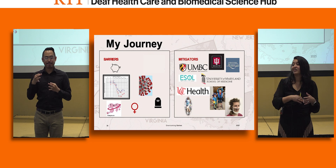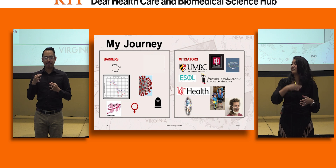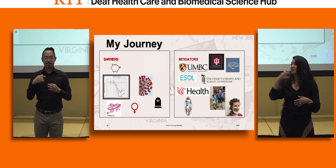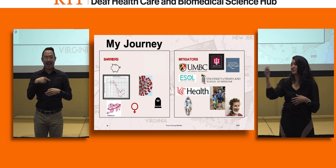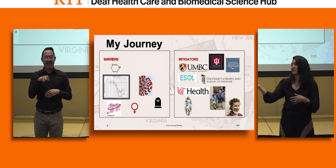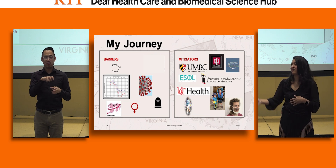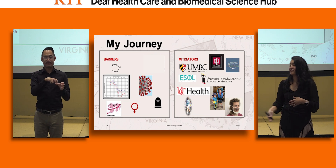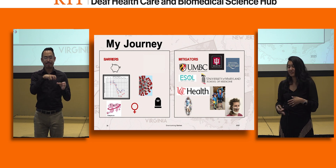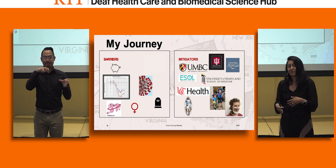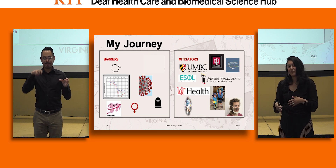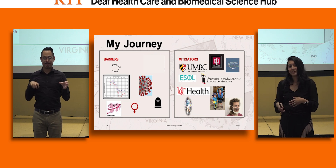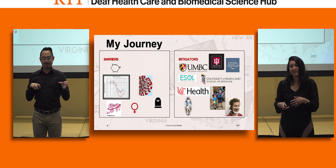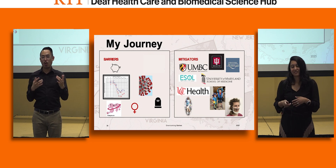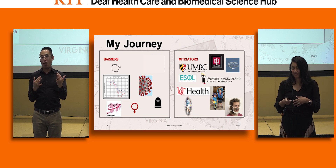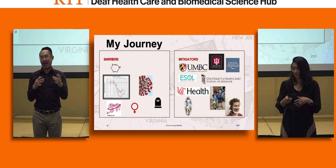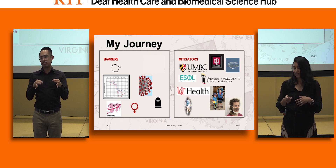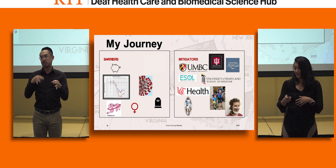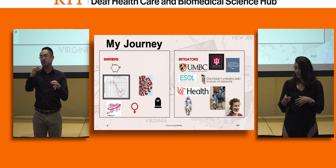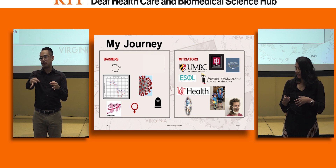and do it for the next year.